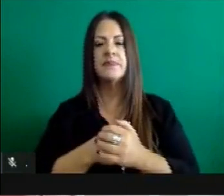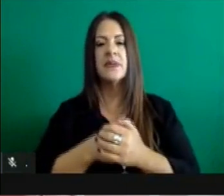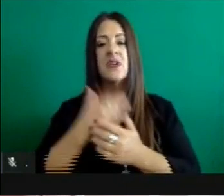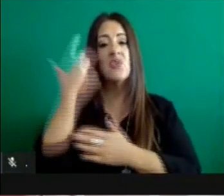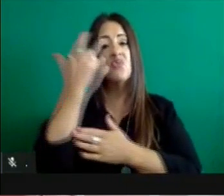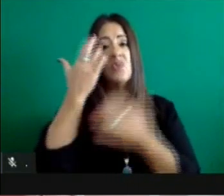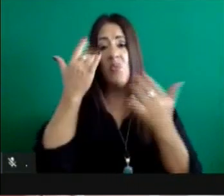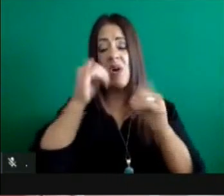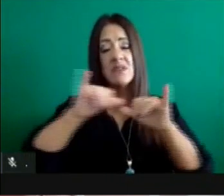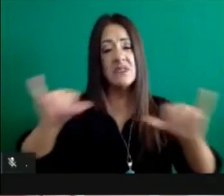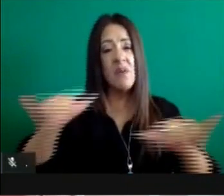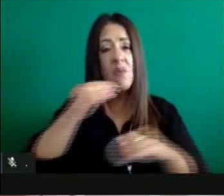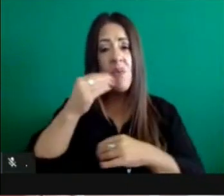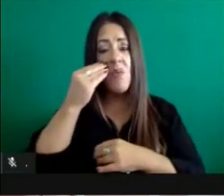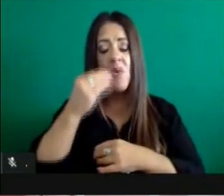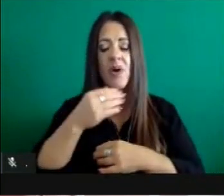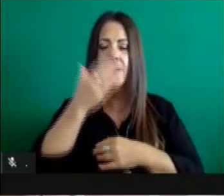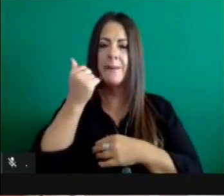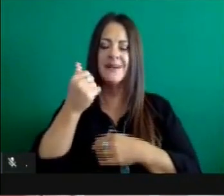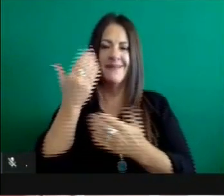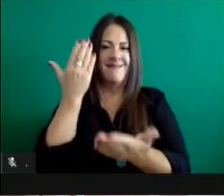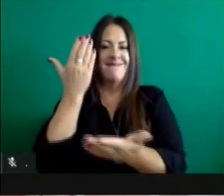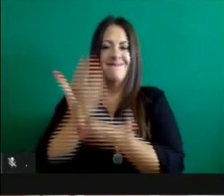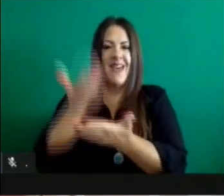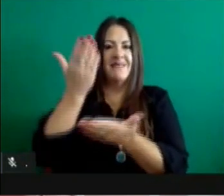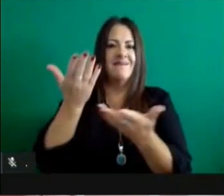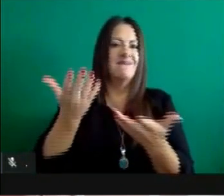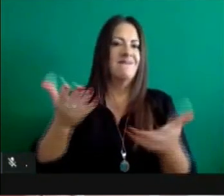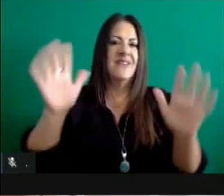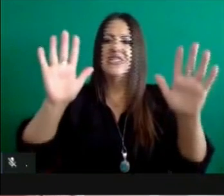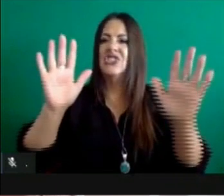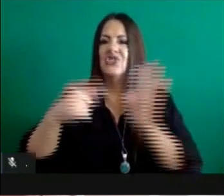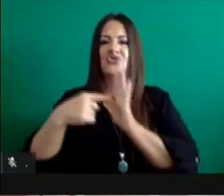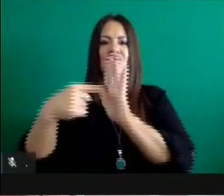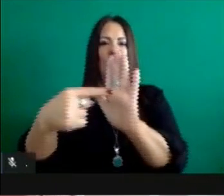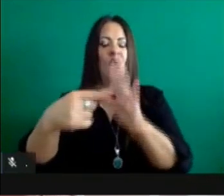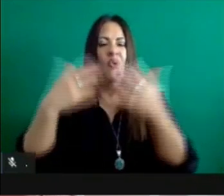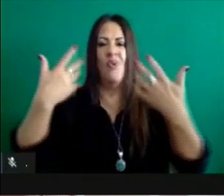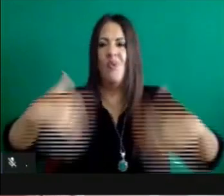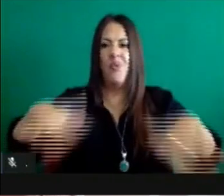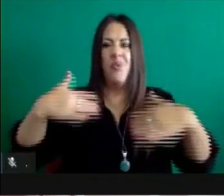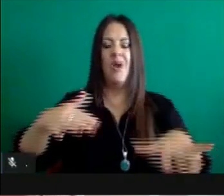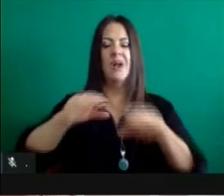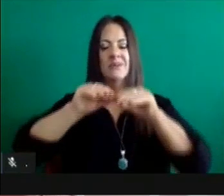ORDERS ARE IN PLACE. NEXT SLIDE, PLEASE. SO, WHY A REGIONAL STAY-AT-HOME